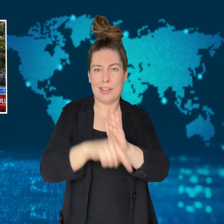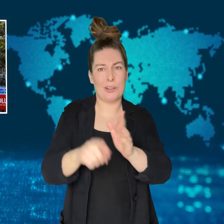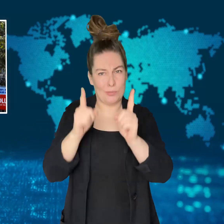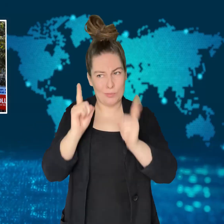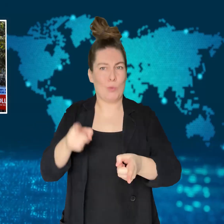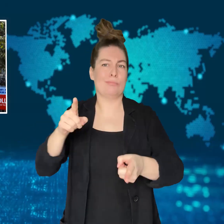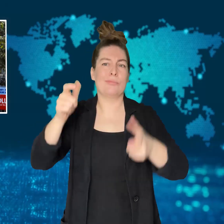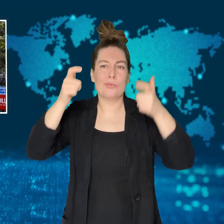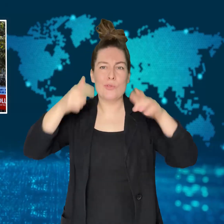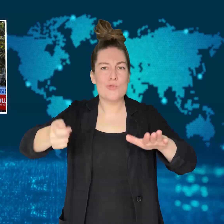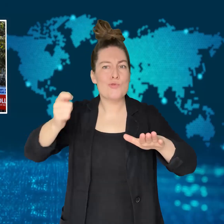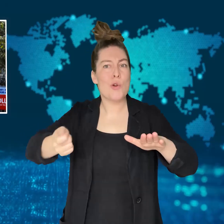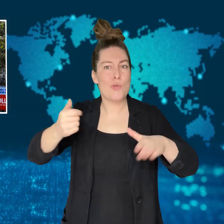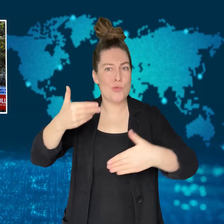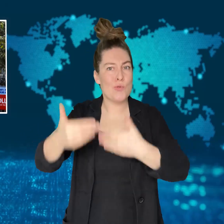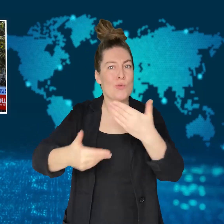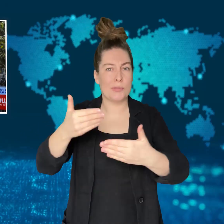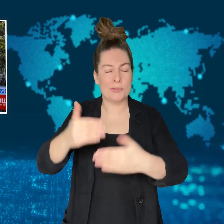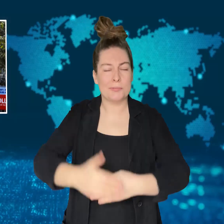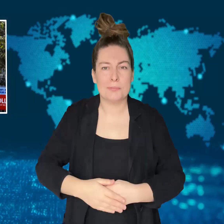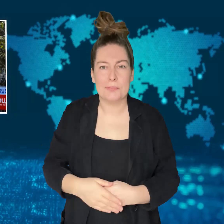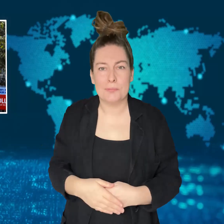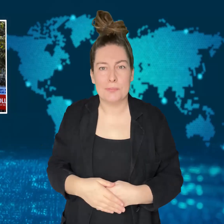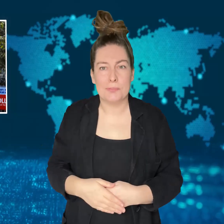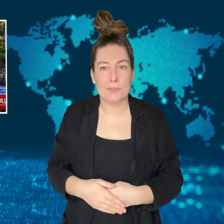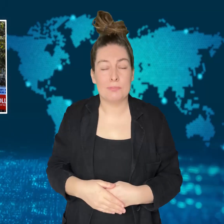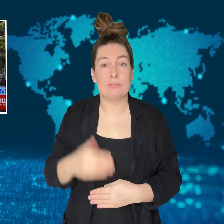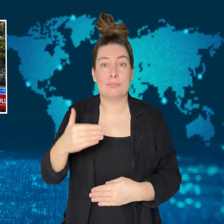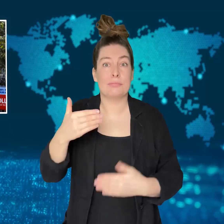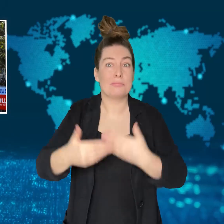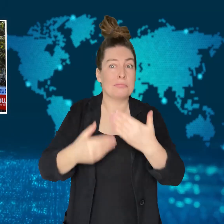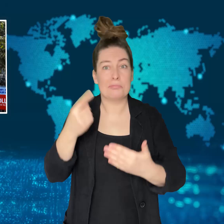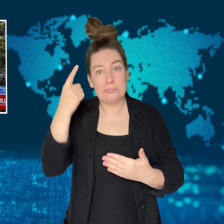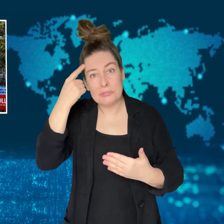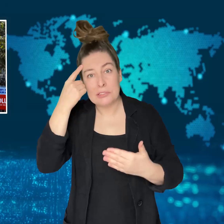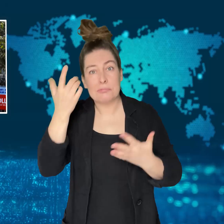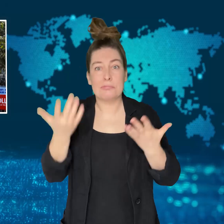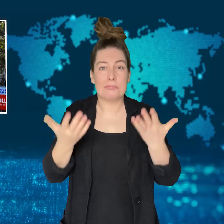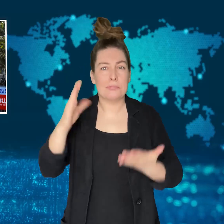the rape and murder in court.